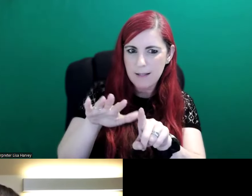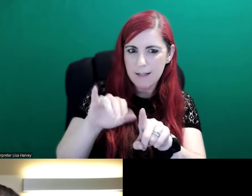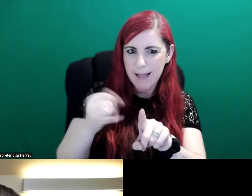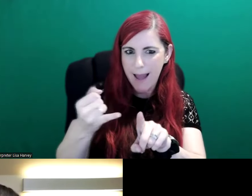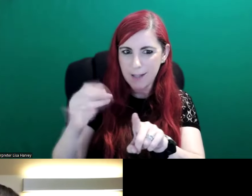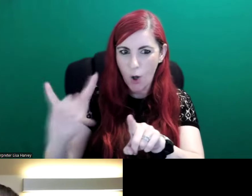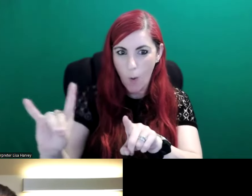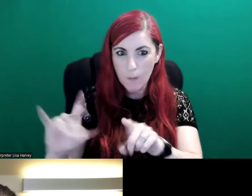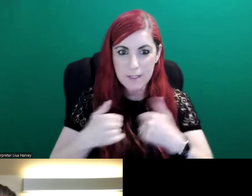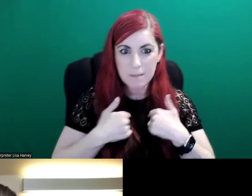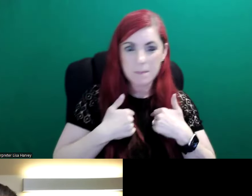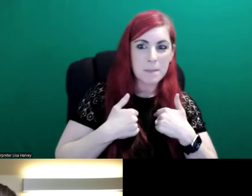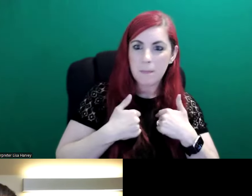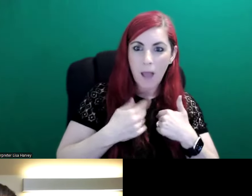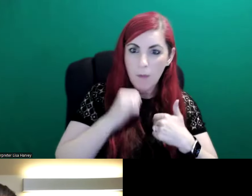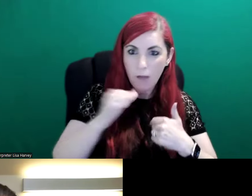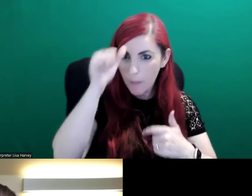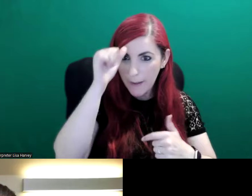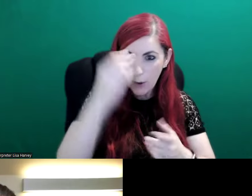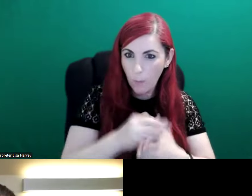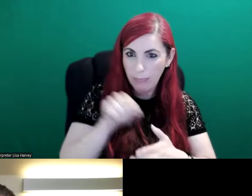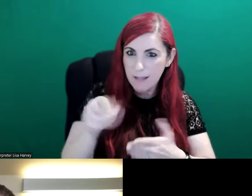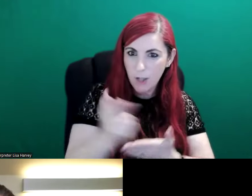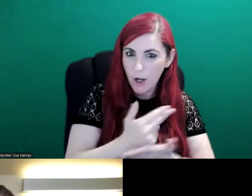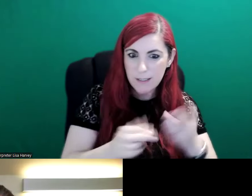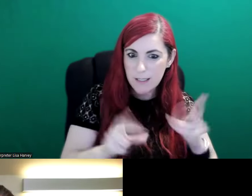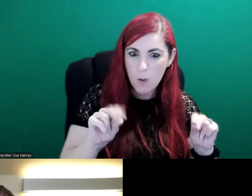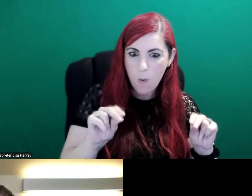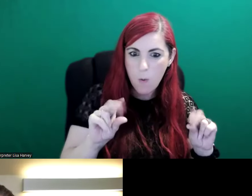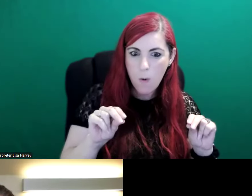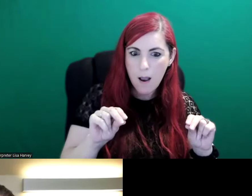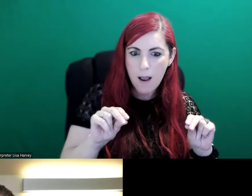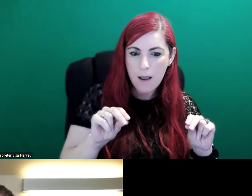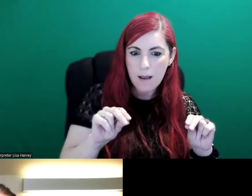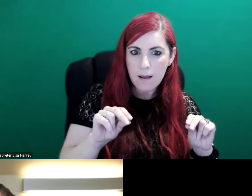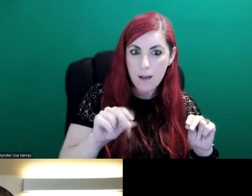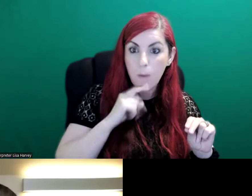Brendan Rooney: No, I'm not familiar with it, so no, no, no, but I will make a note of it.